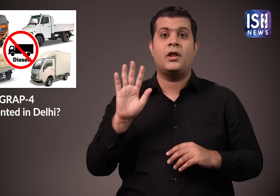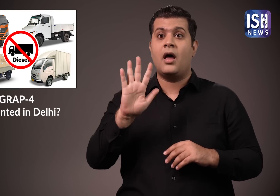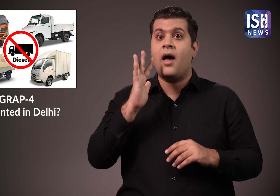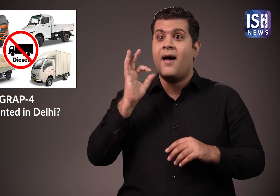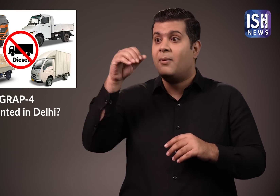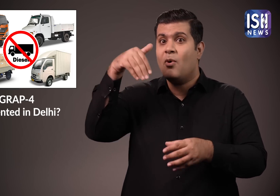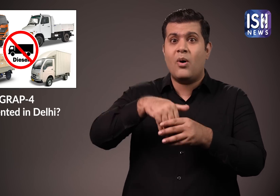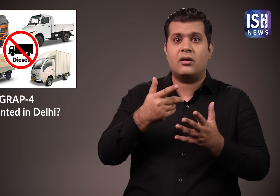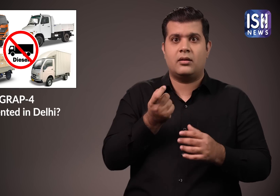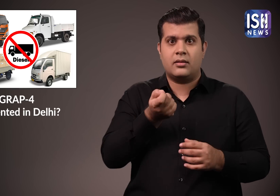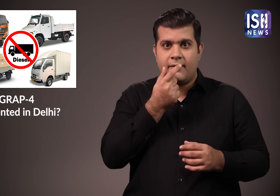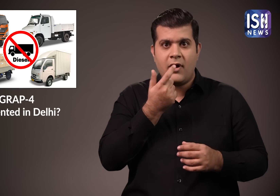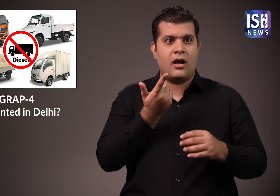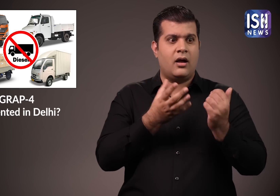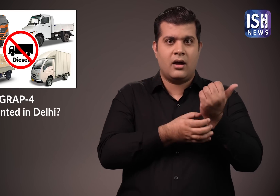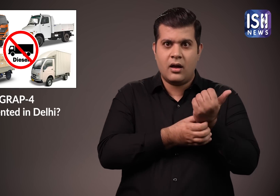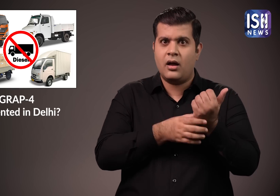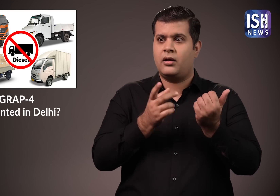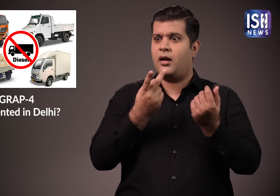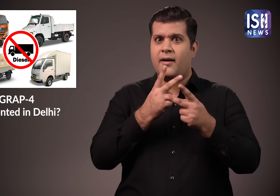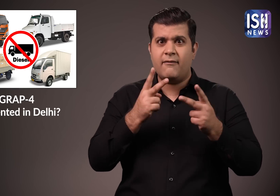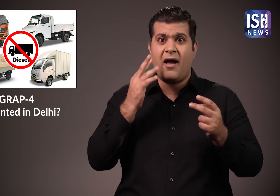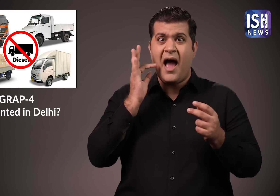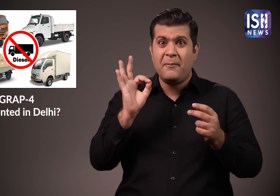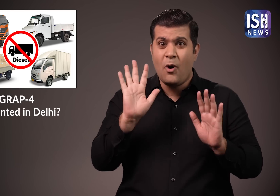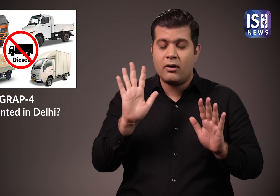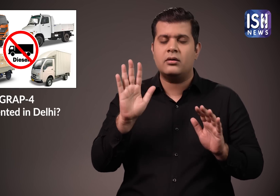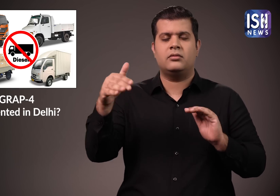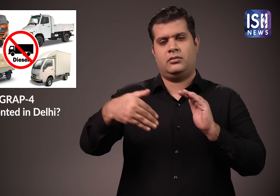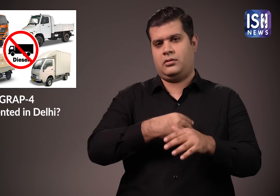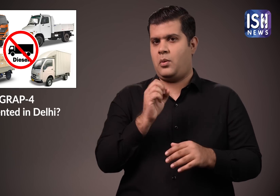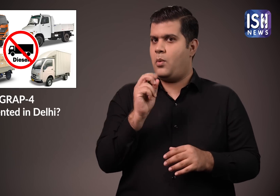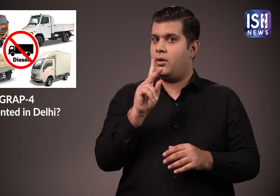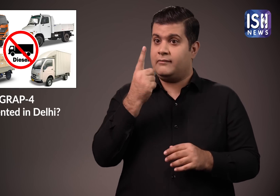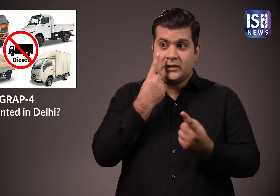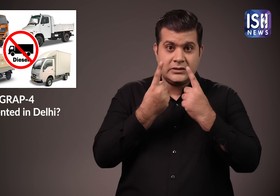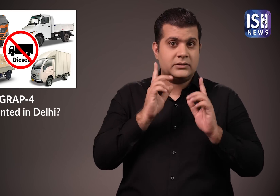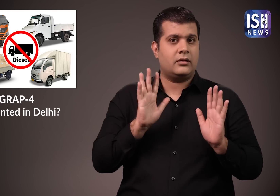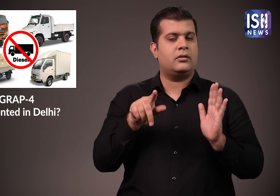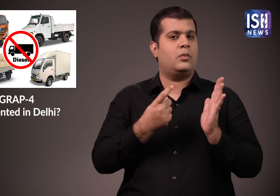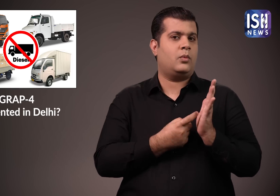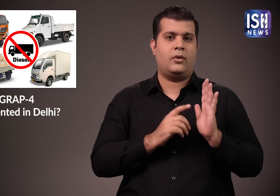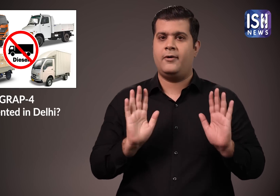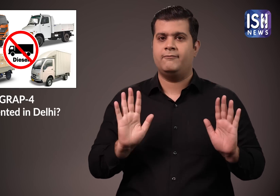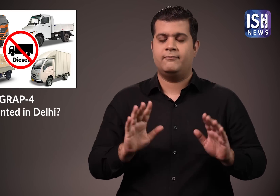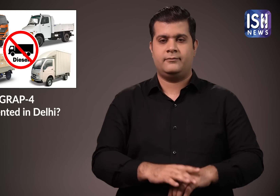Such vehicles carrying essential items like medicines, medical equipment, etc. will be allowed after checking.